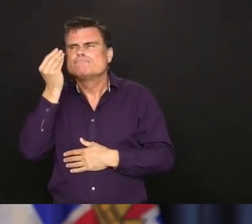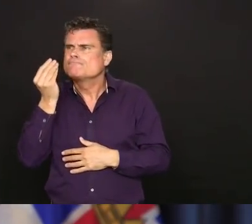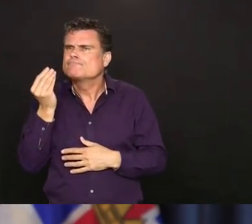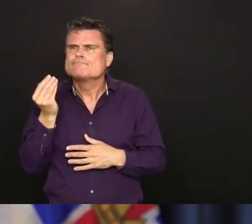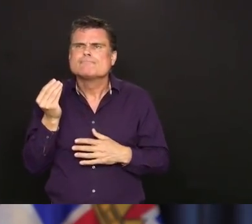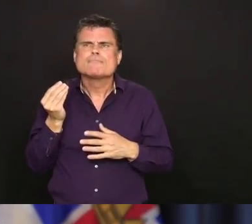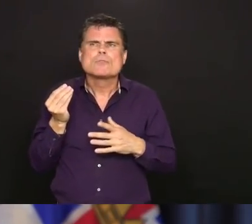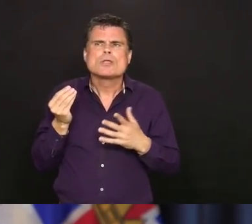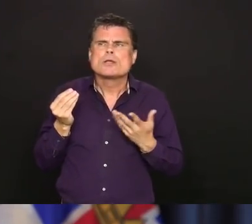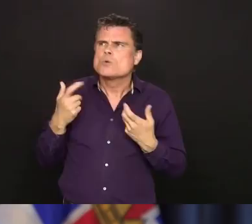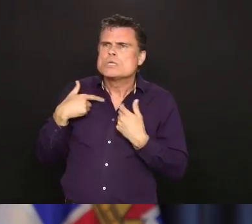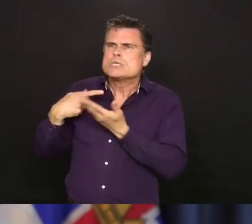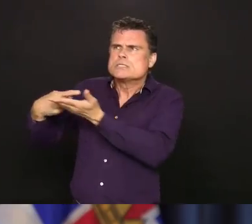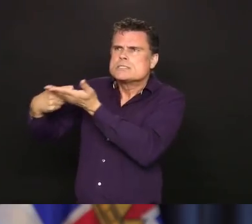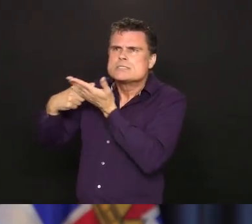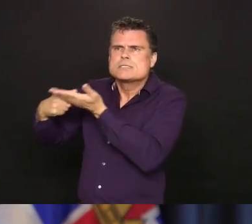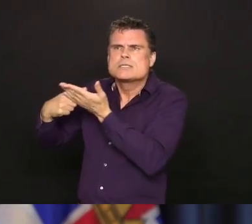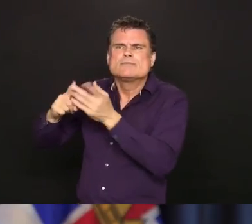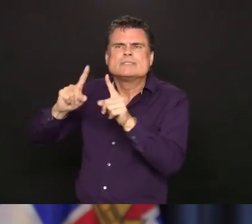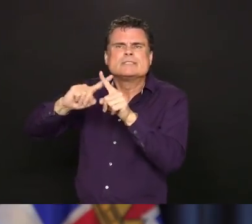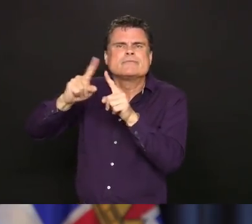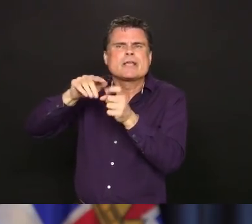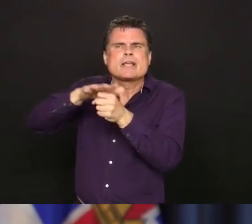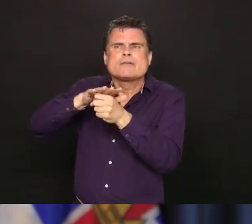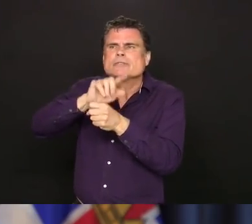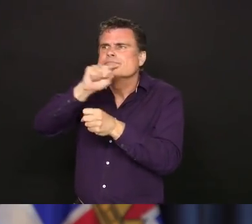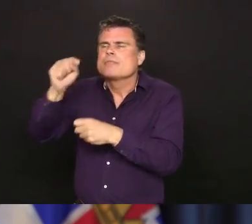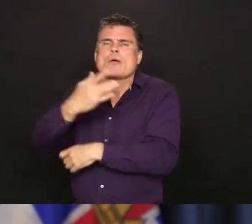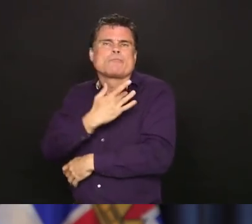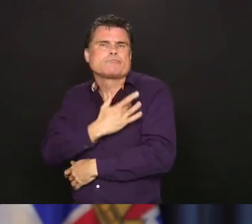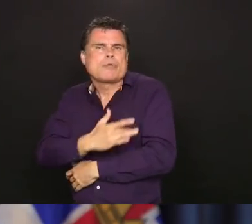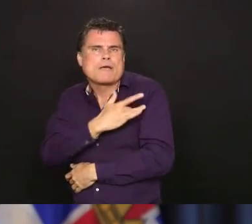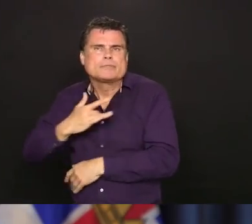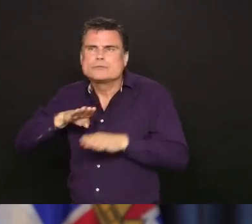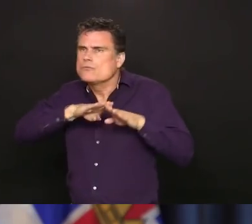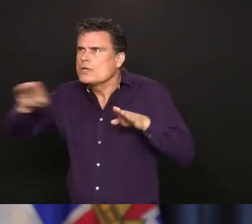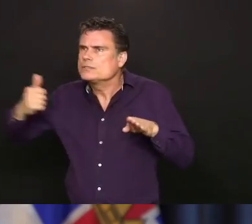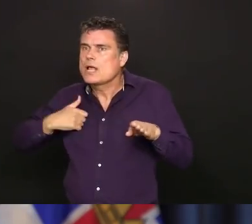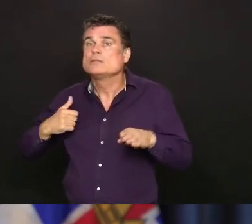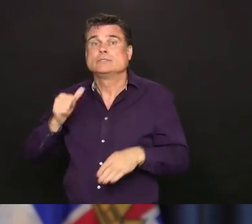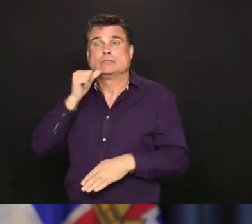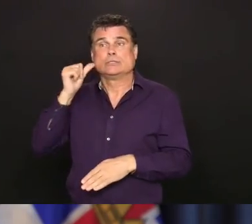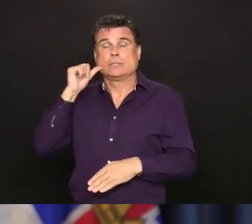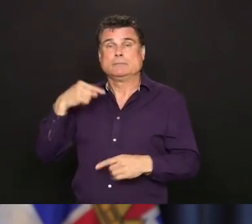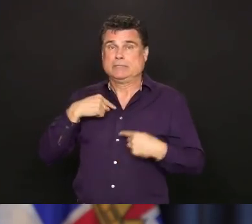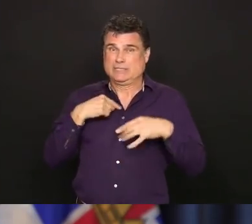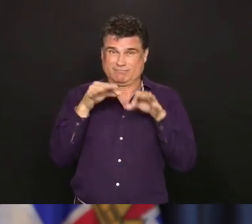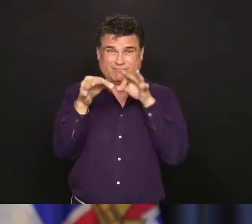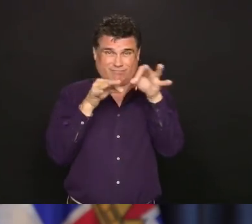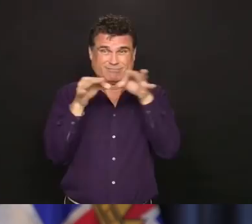yesterday I talked about the importance of the testing that we're doing, of all new personal protective